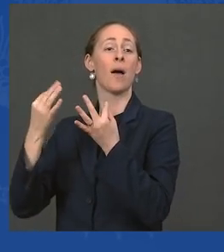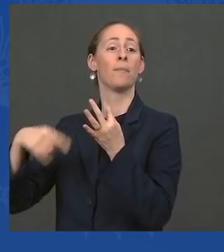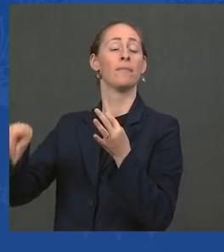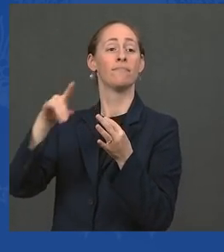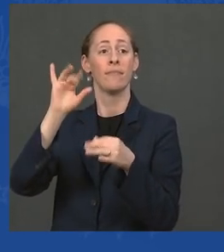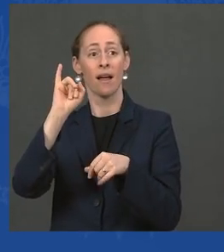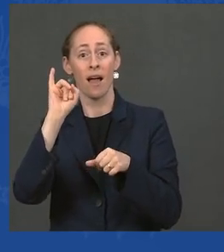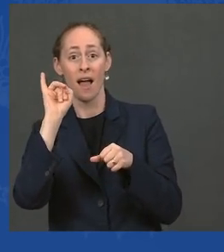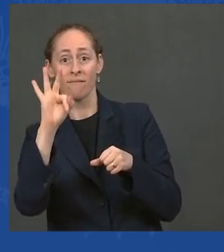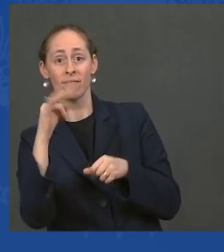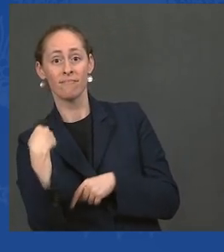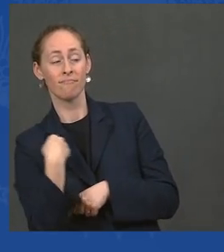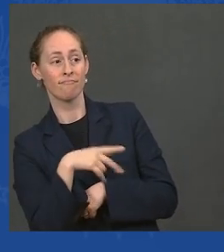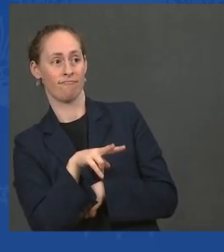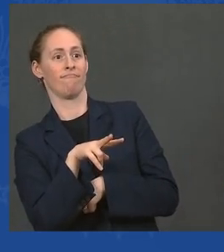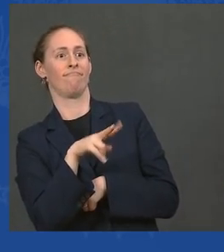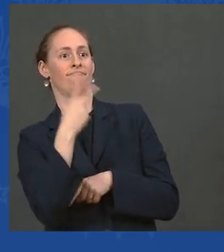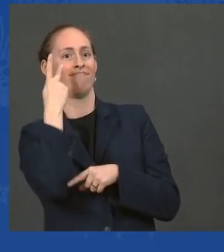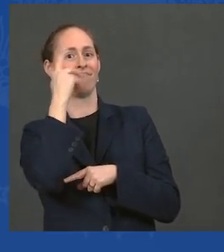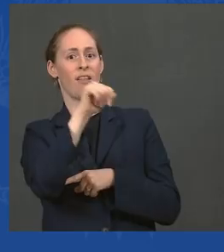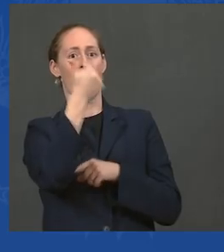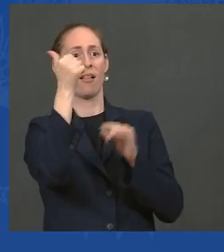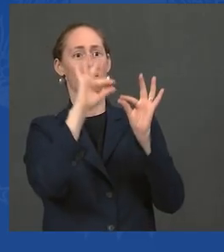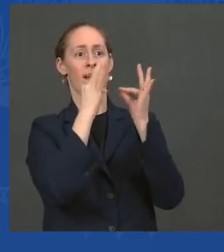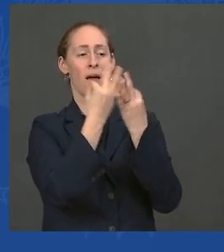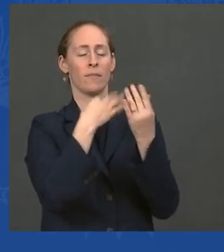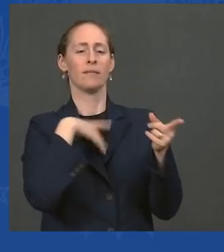These are my relatives in the front row here, I want you to know.